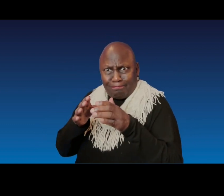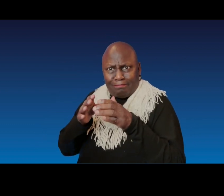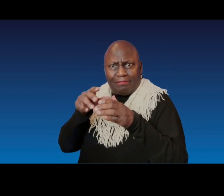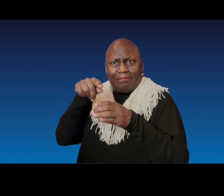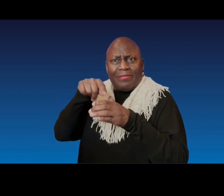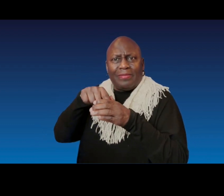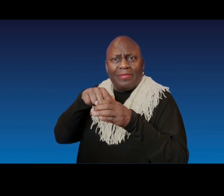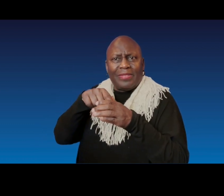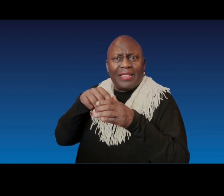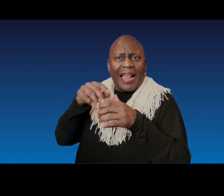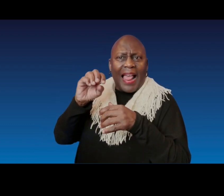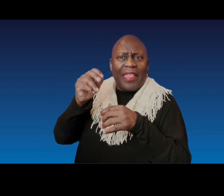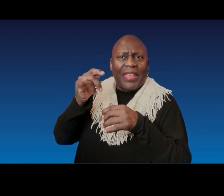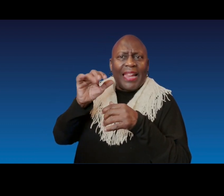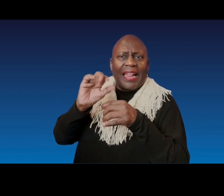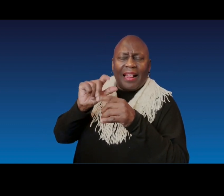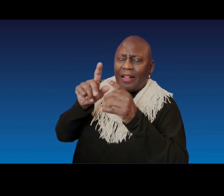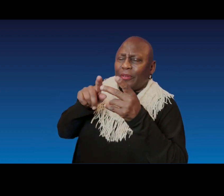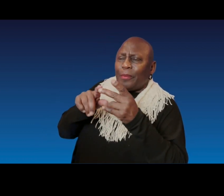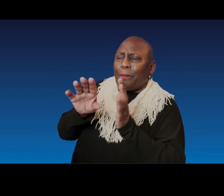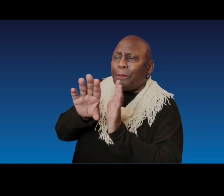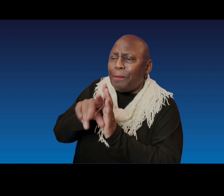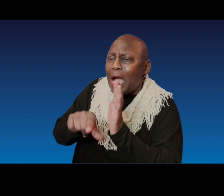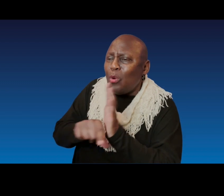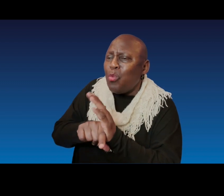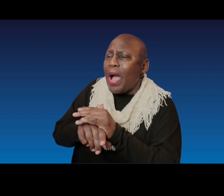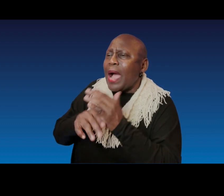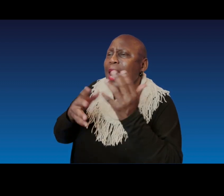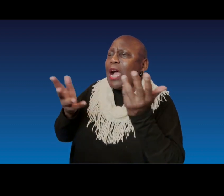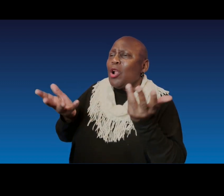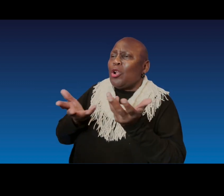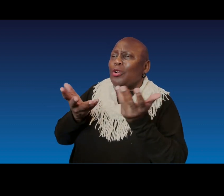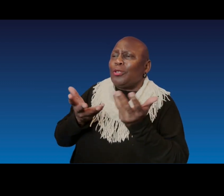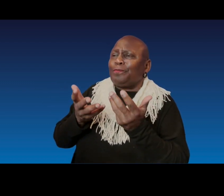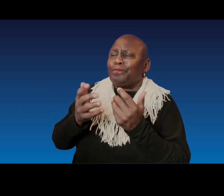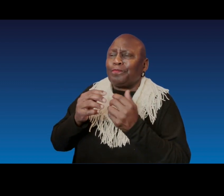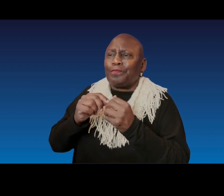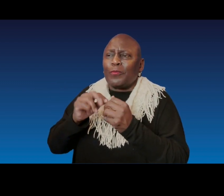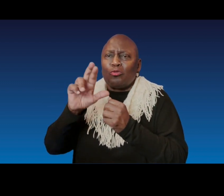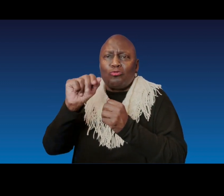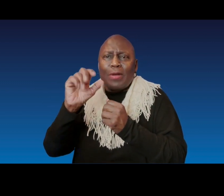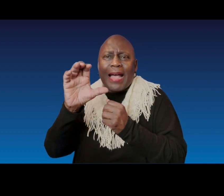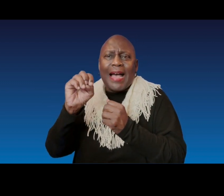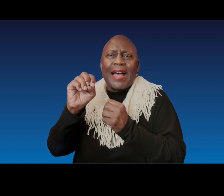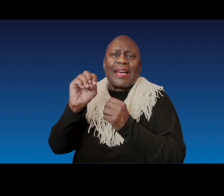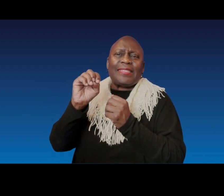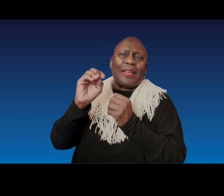Now that we discussed the deaf population, let's explore their ethnic backgrounds, race